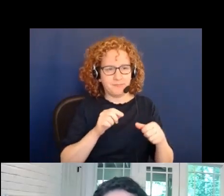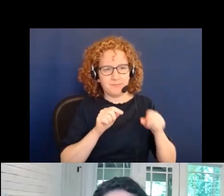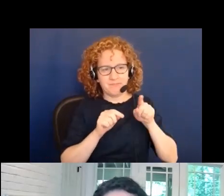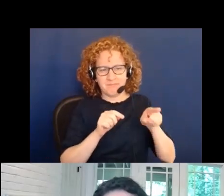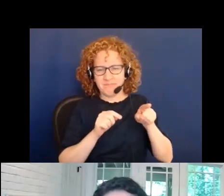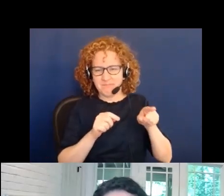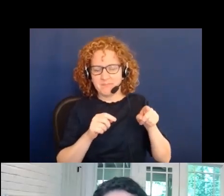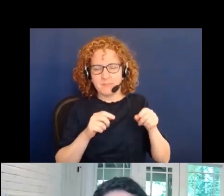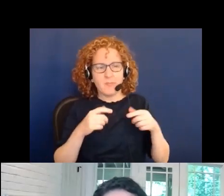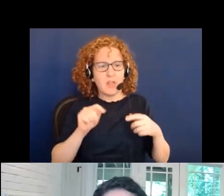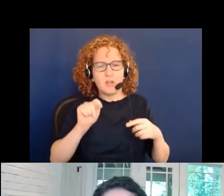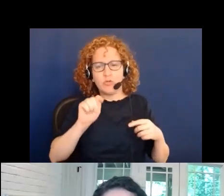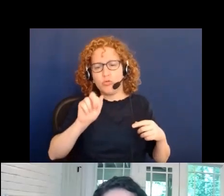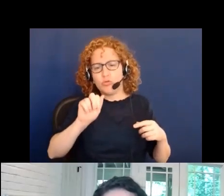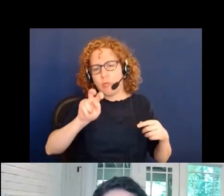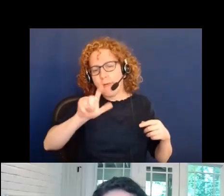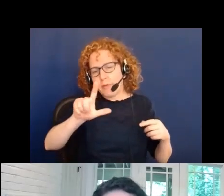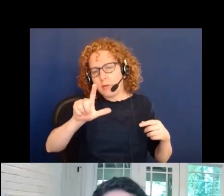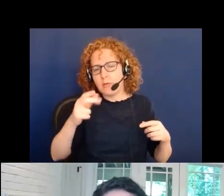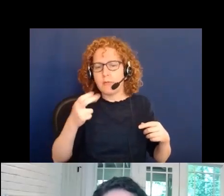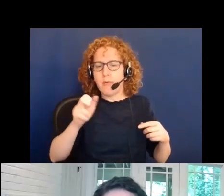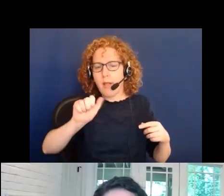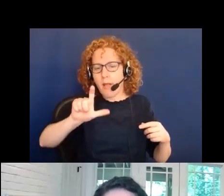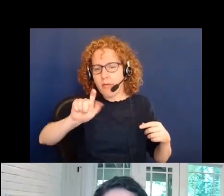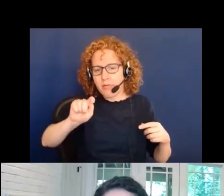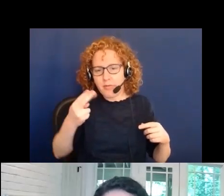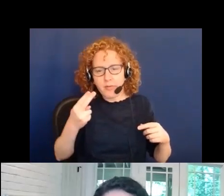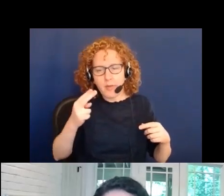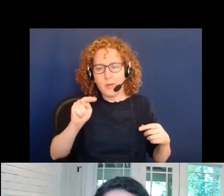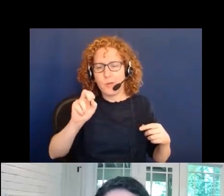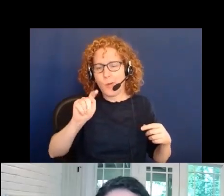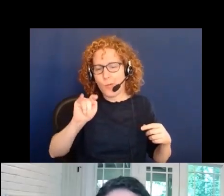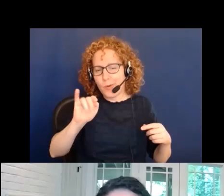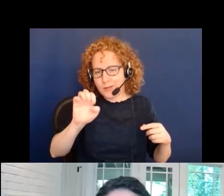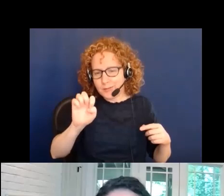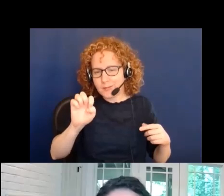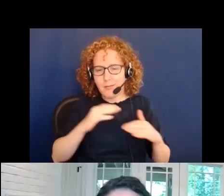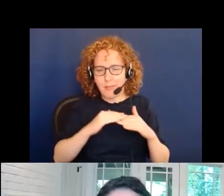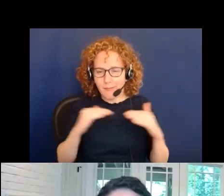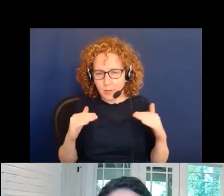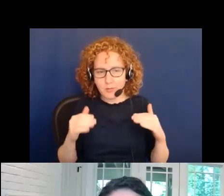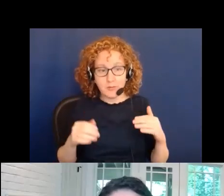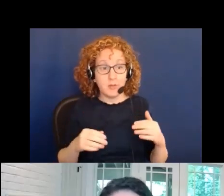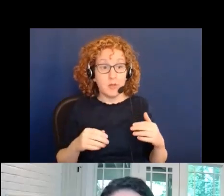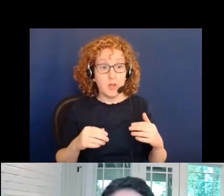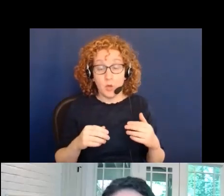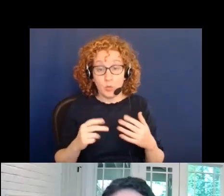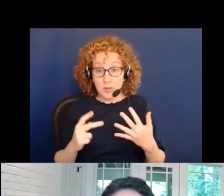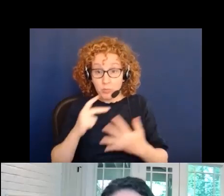levels primary criteria include cumulative case counts and case trajectory information